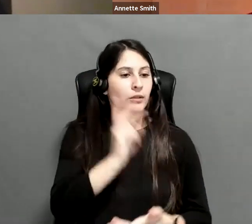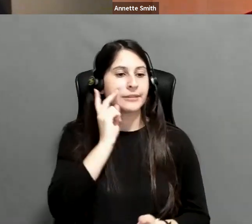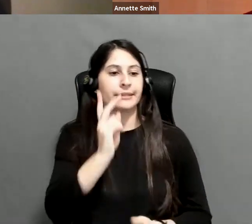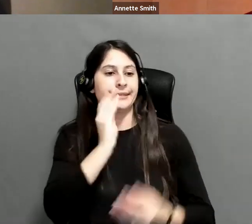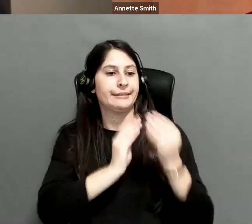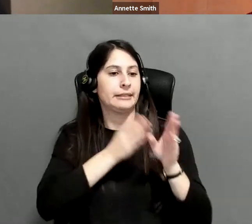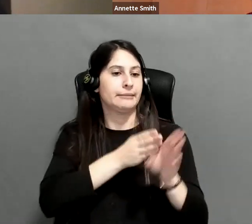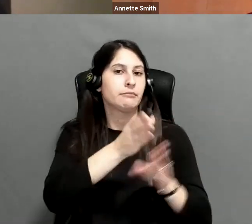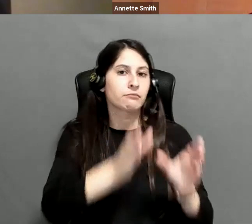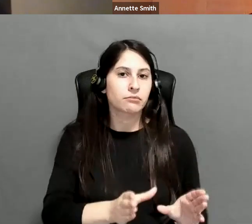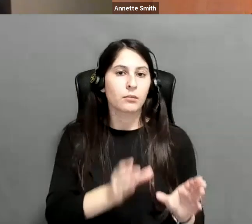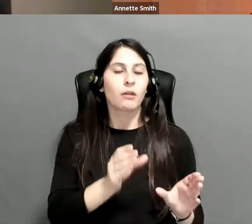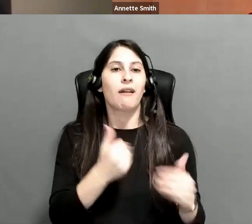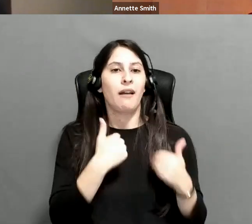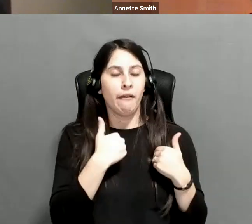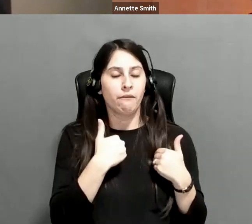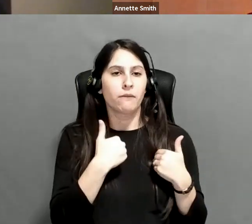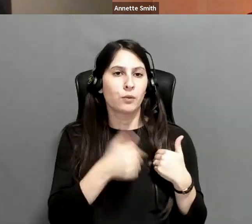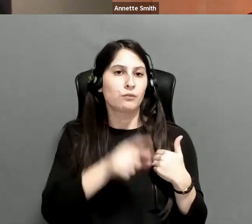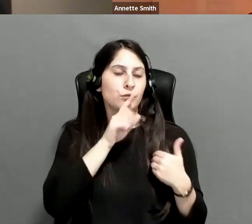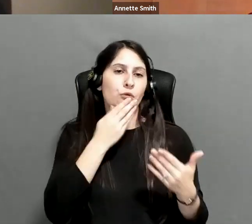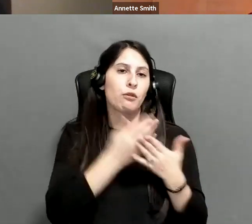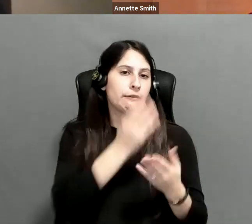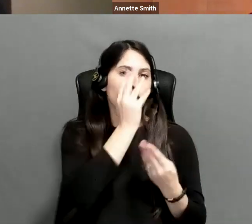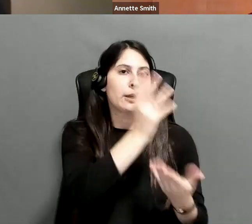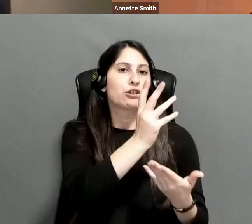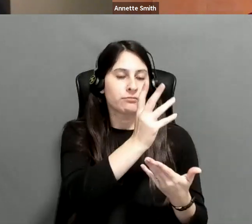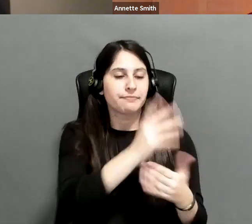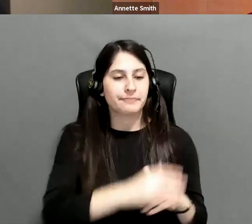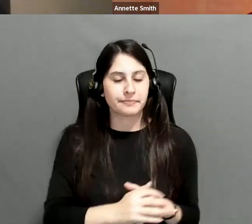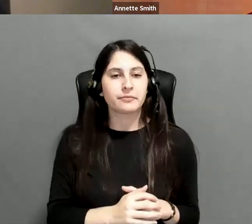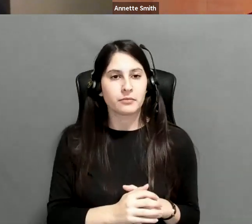If they are wanting to get therapy or see a